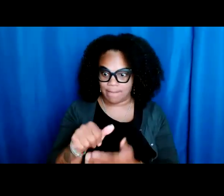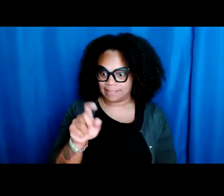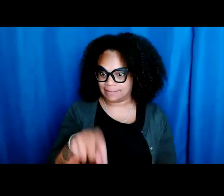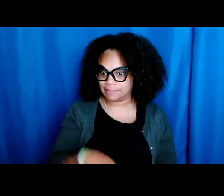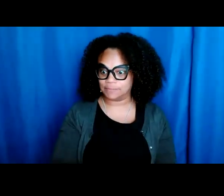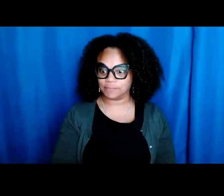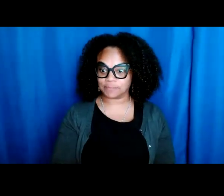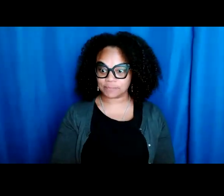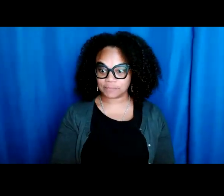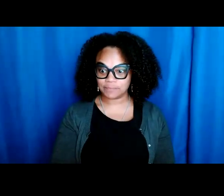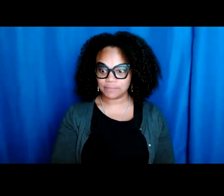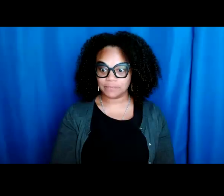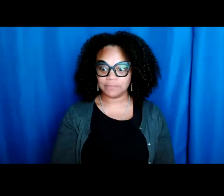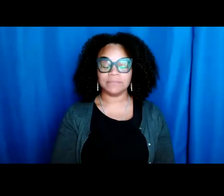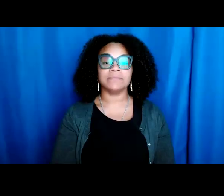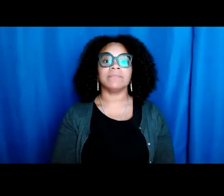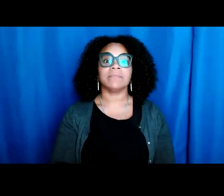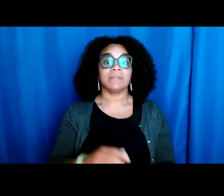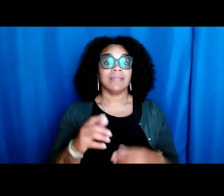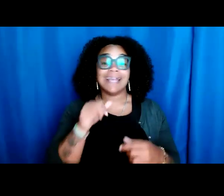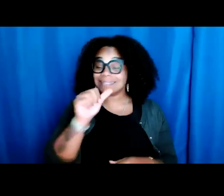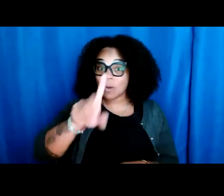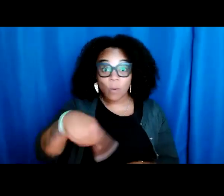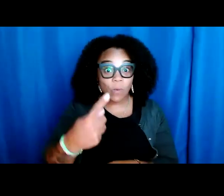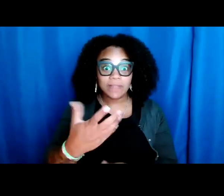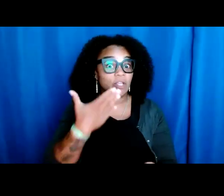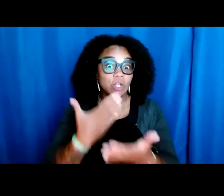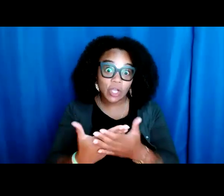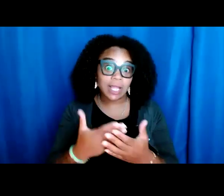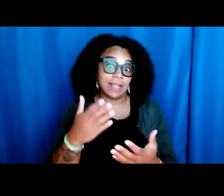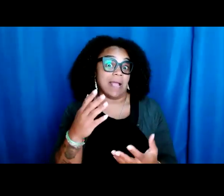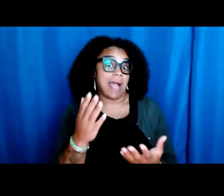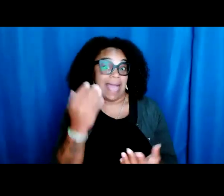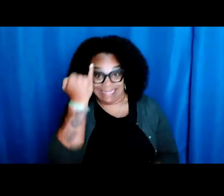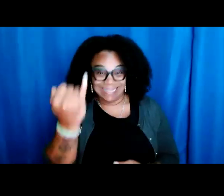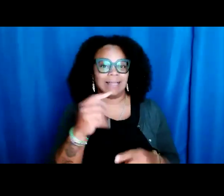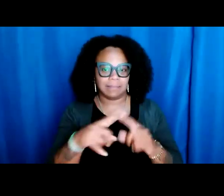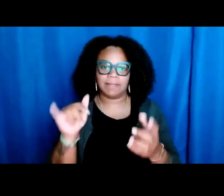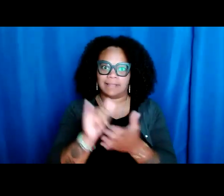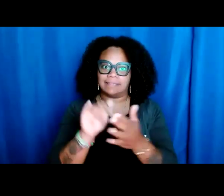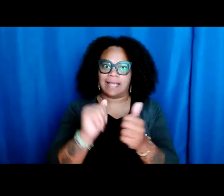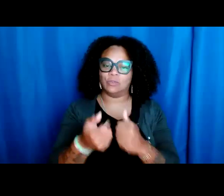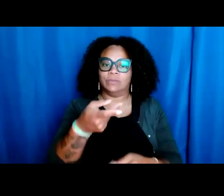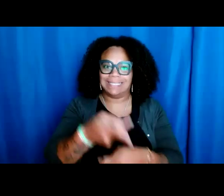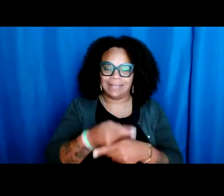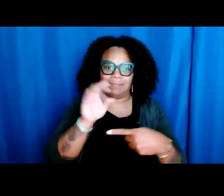It is good practice and part of what keeps your business legally separate from you personally.